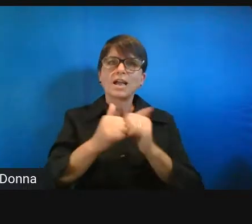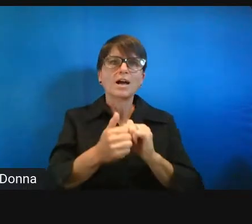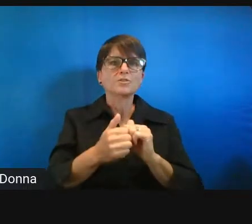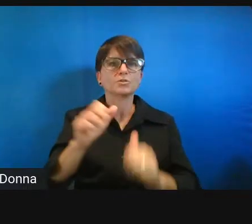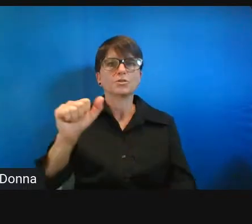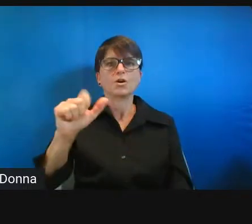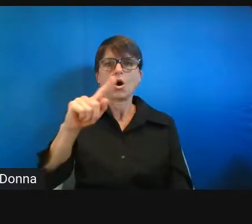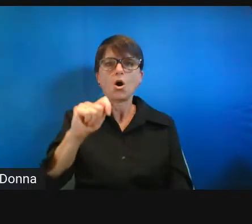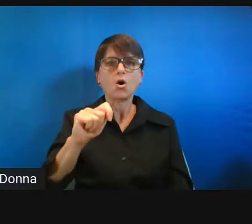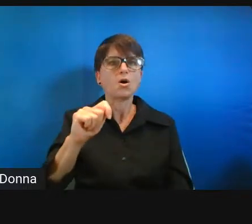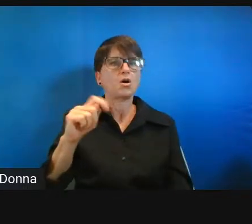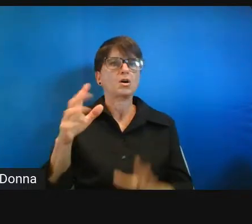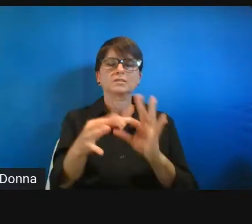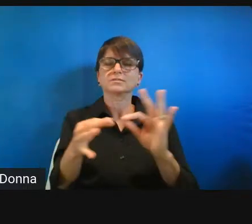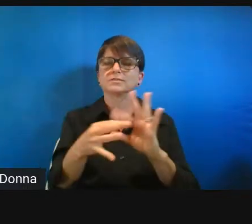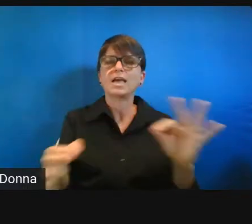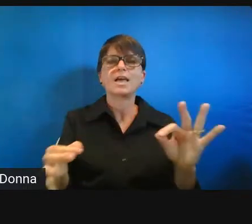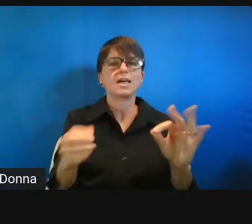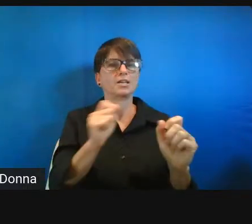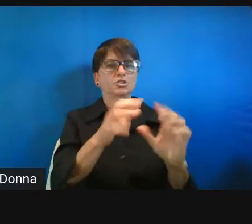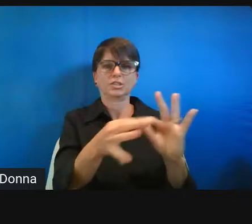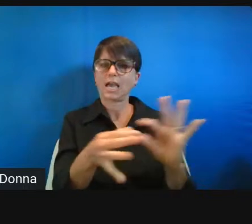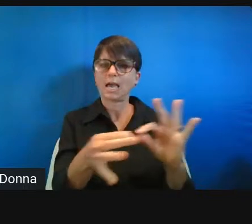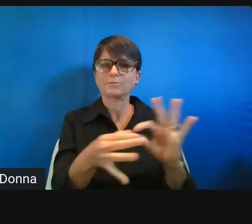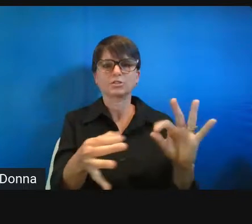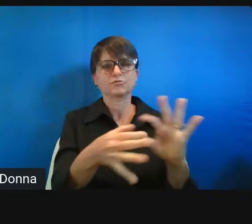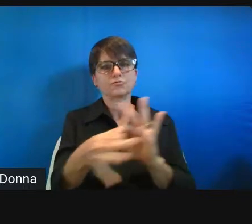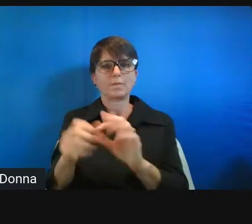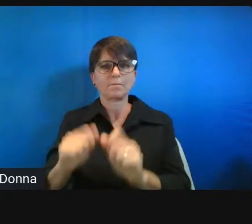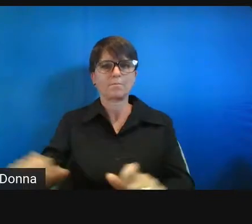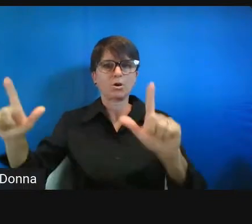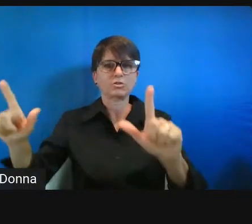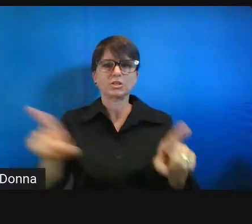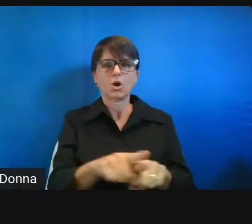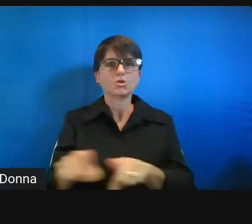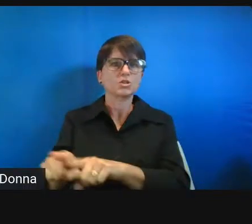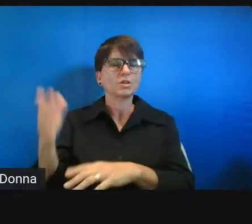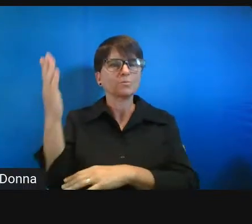≫: Thank you for all of the helpful information that you just provided with this .